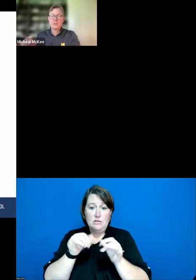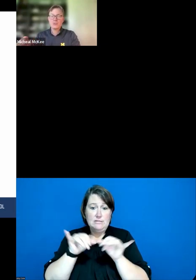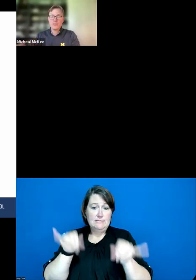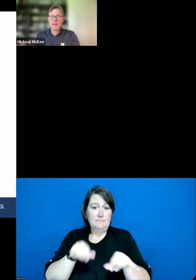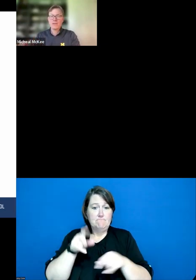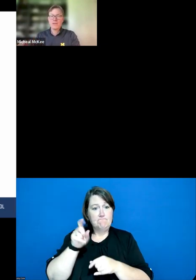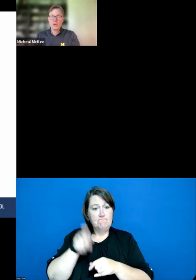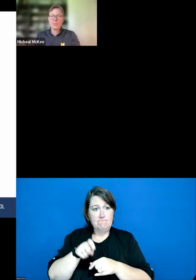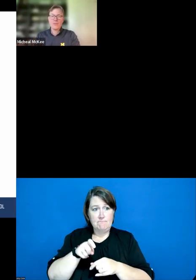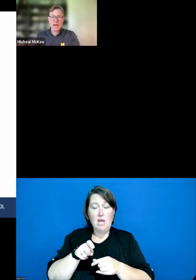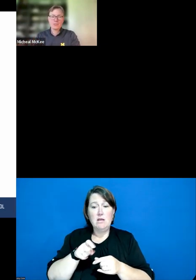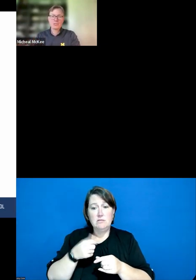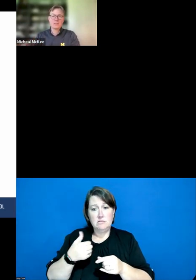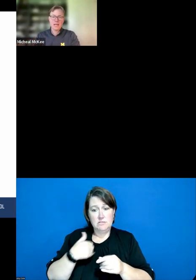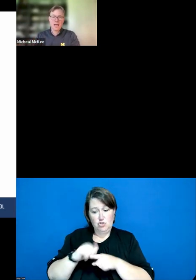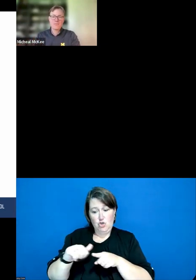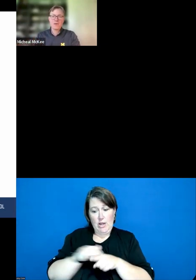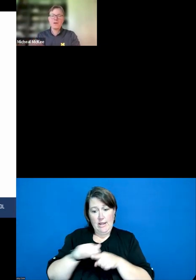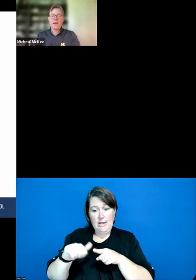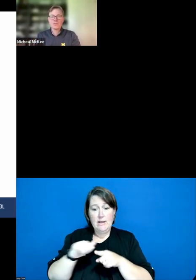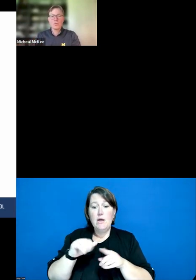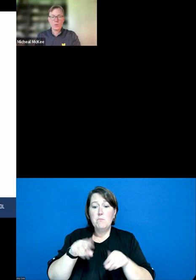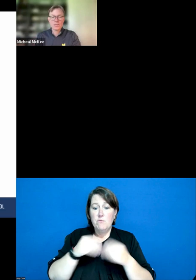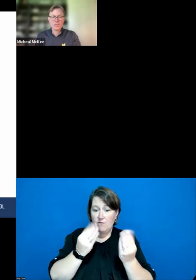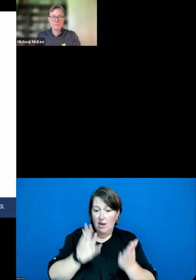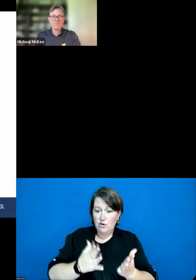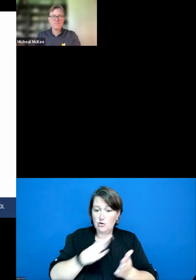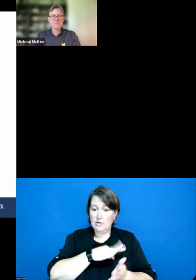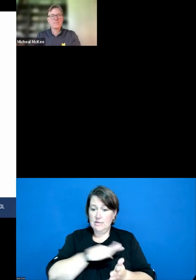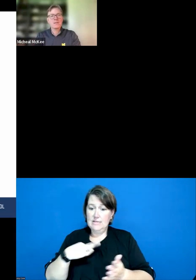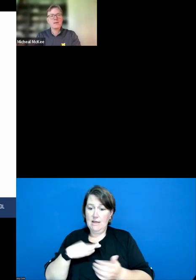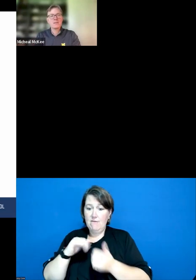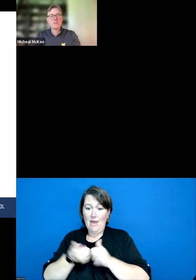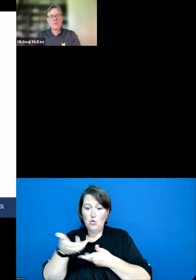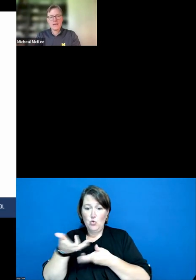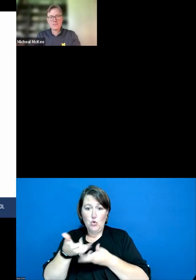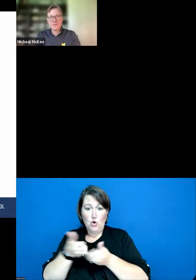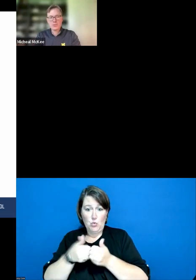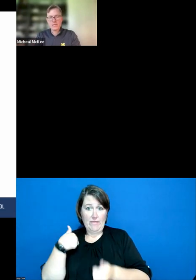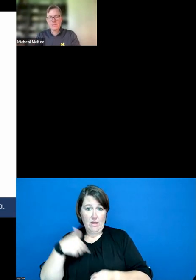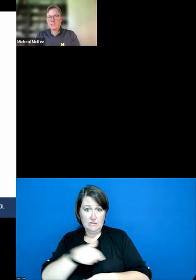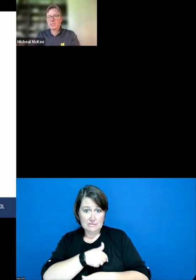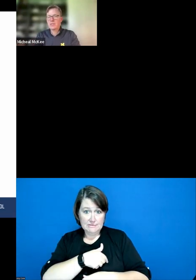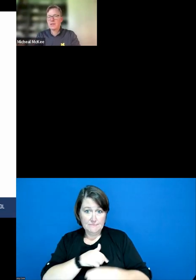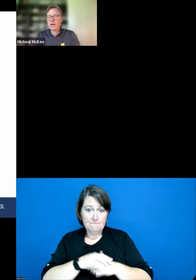to train their providers and staff how to work with us. And so last week, Joint Commission,